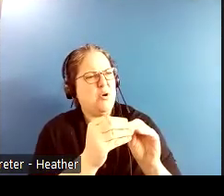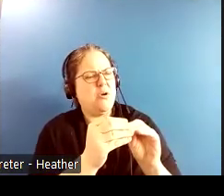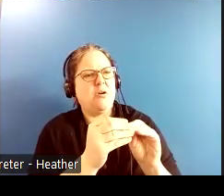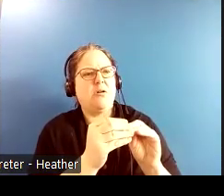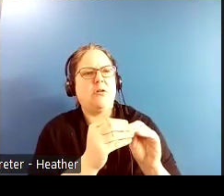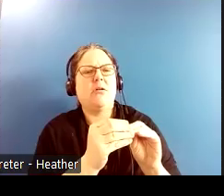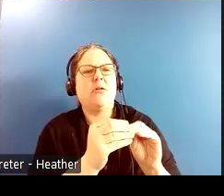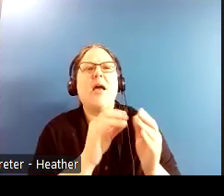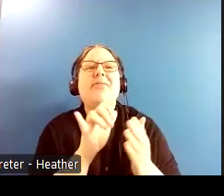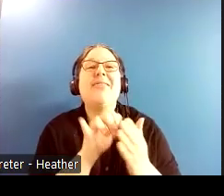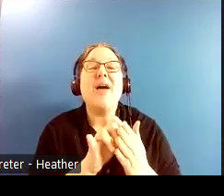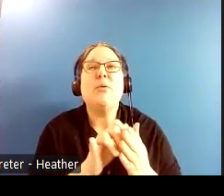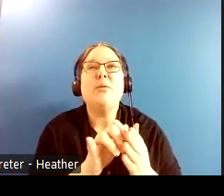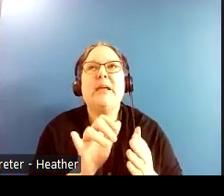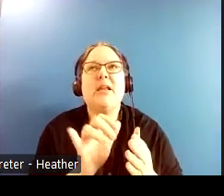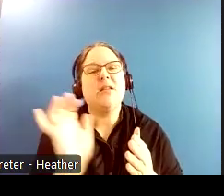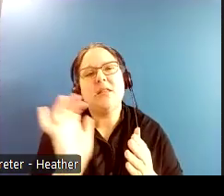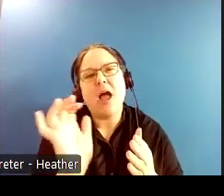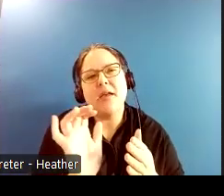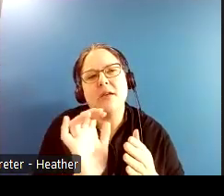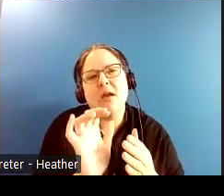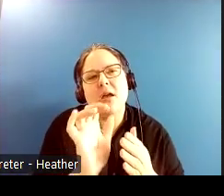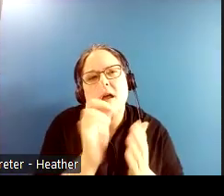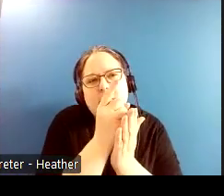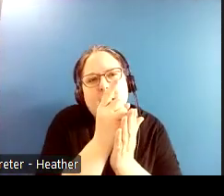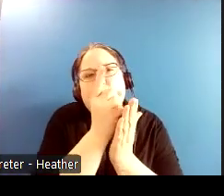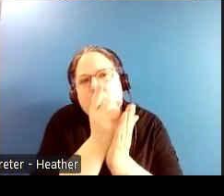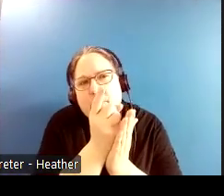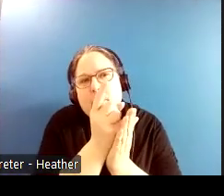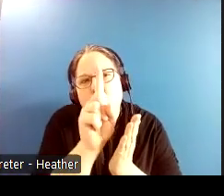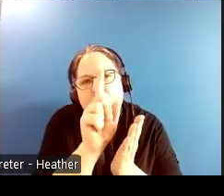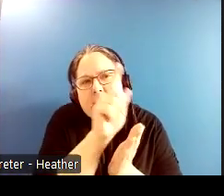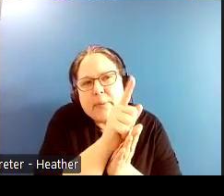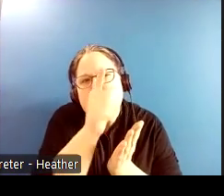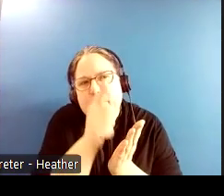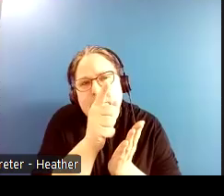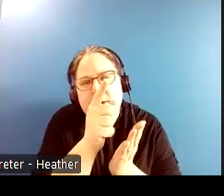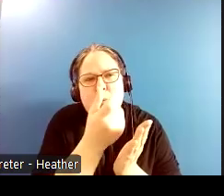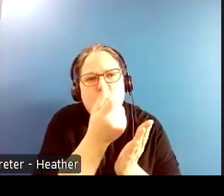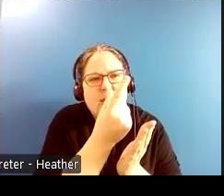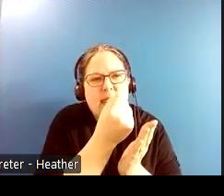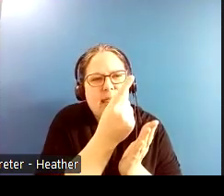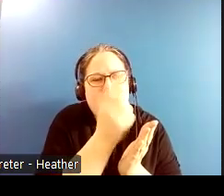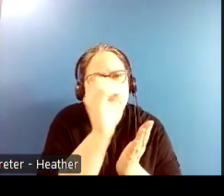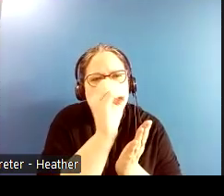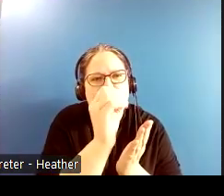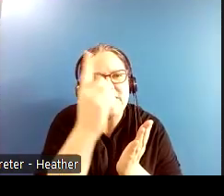just about like one point on the compass would be about uh, 11° and 1/4. But that's that's his